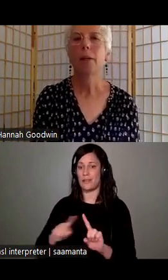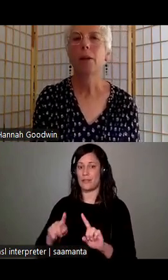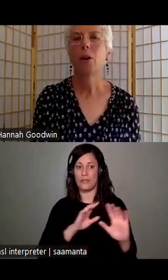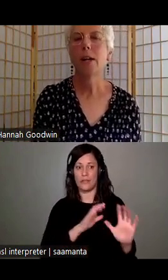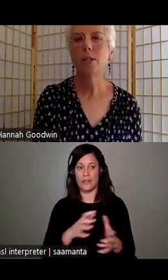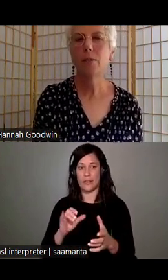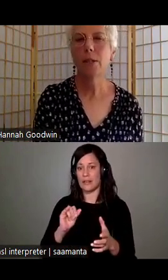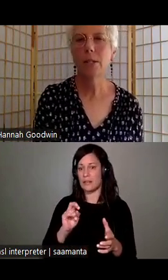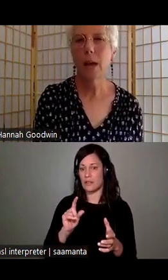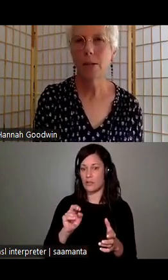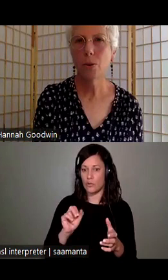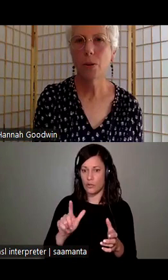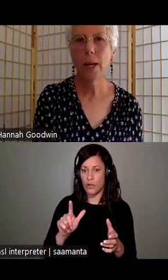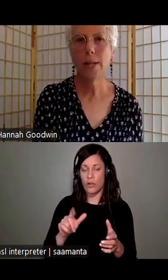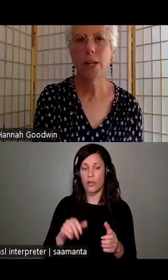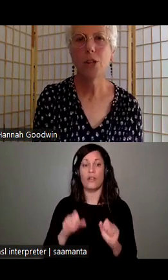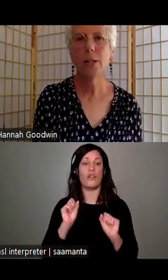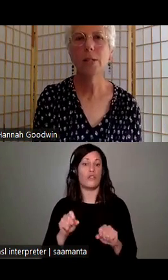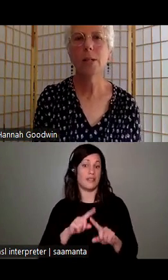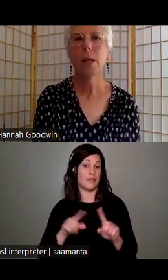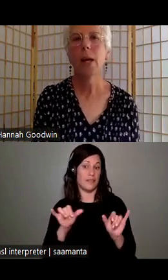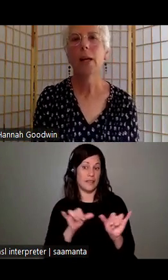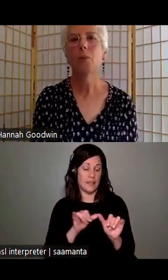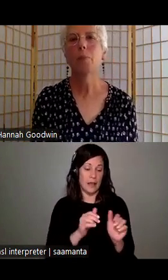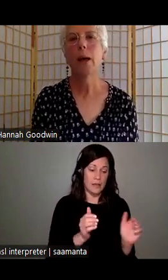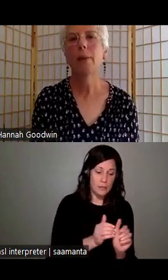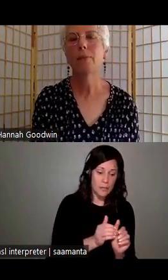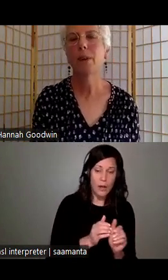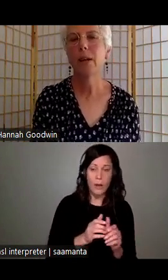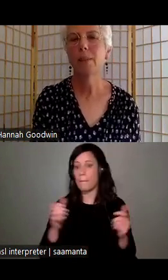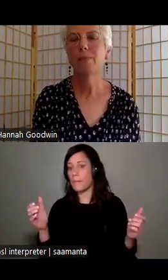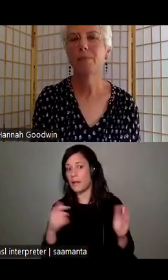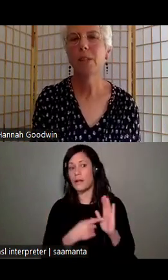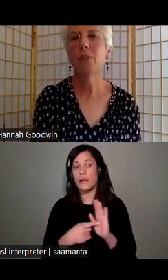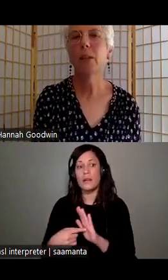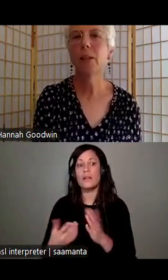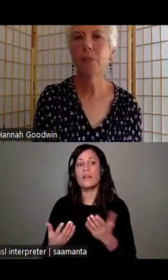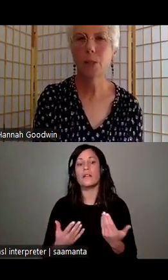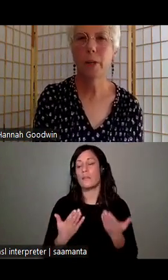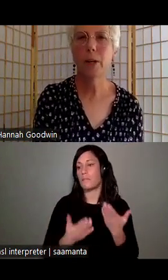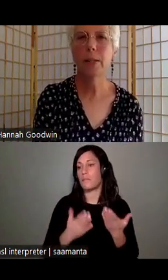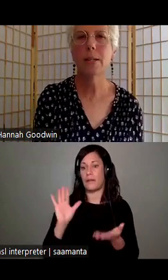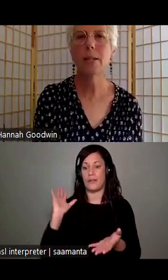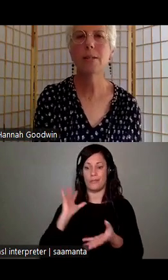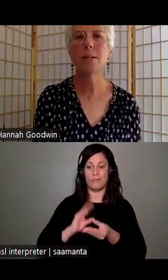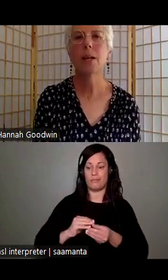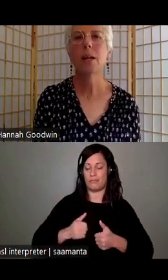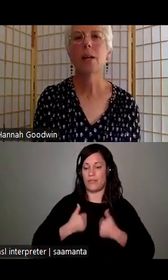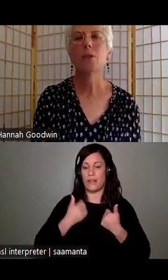we cross different size organizations, it can have different lived experiences.